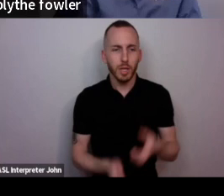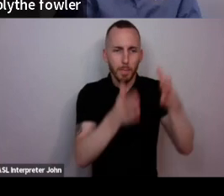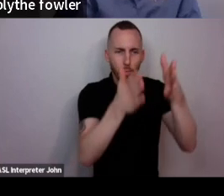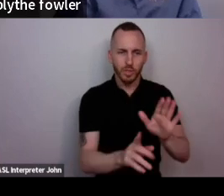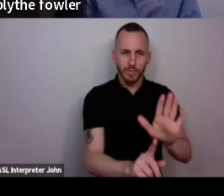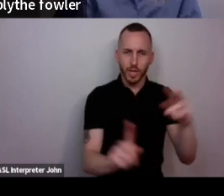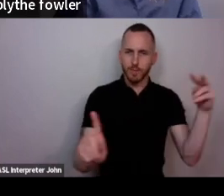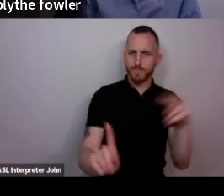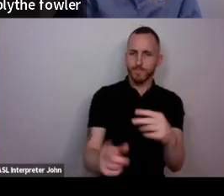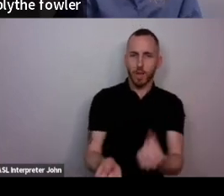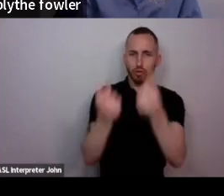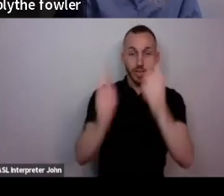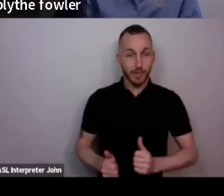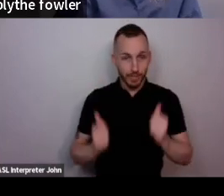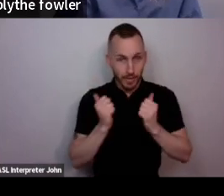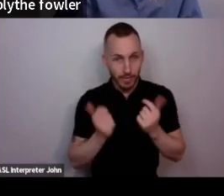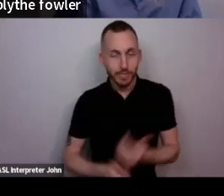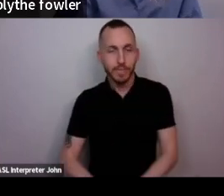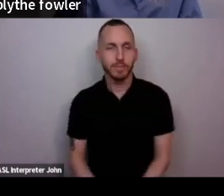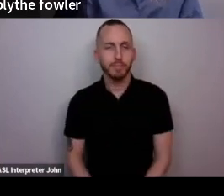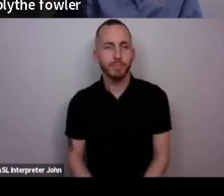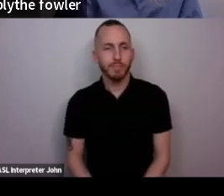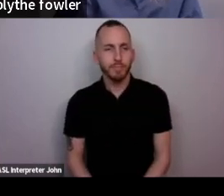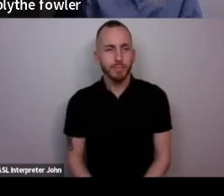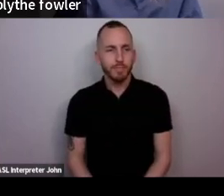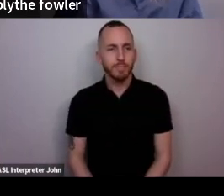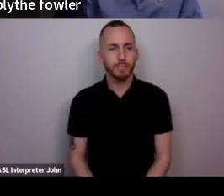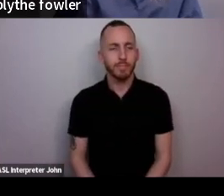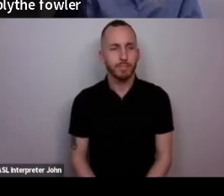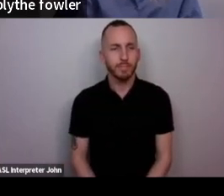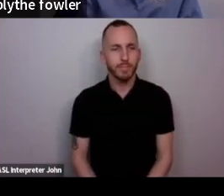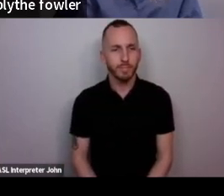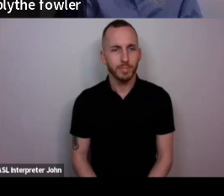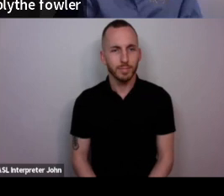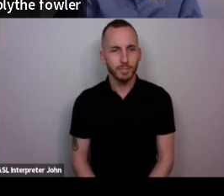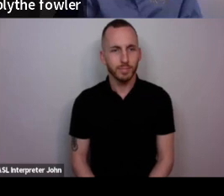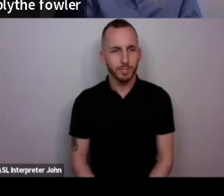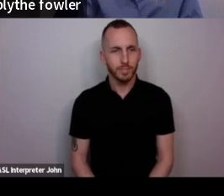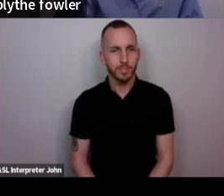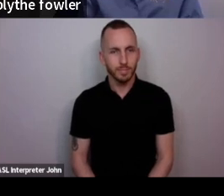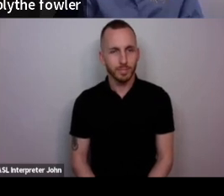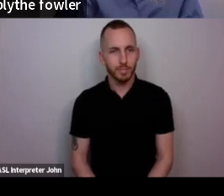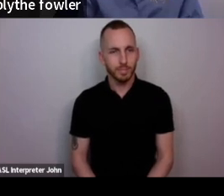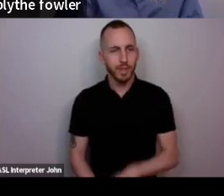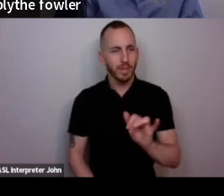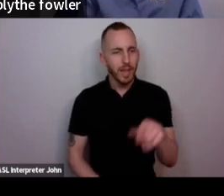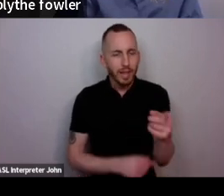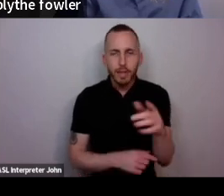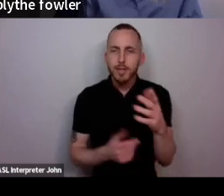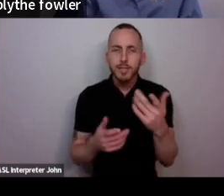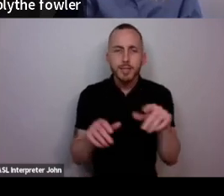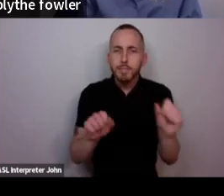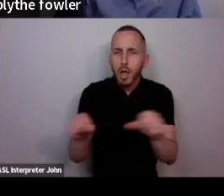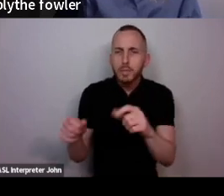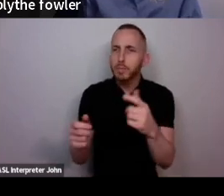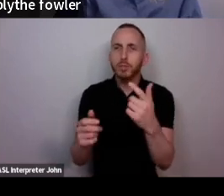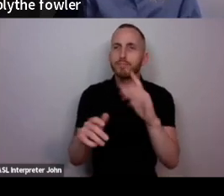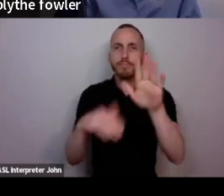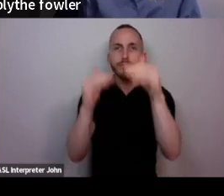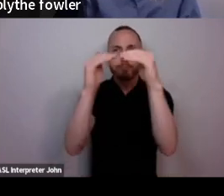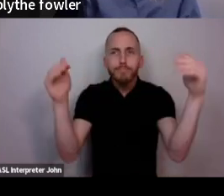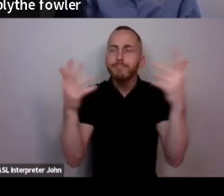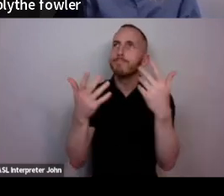and exploration of transcendent life, or that which surpasses or goes beyond